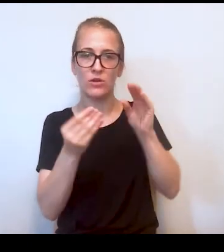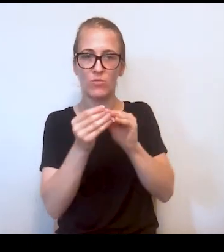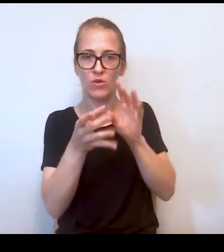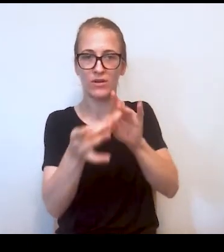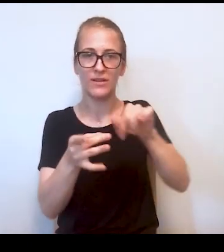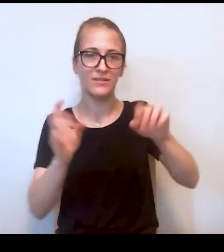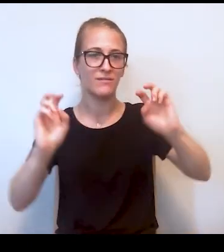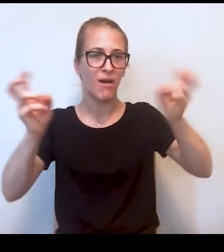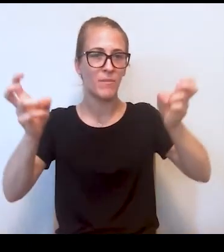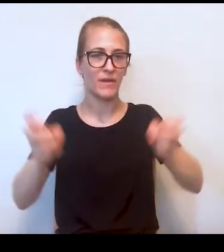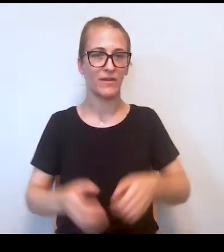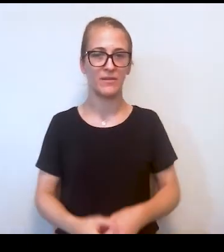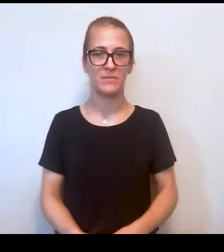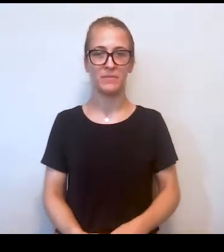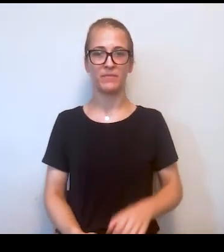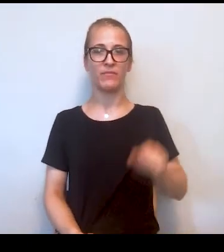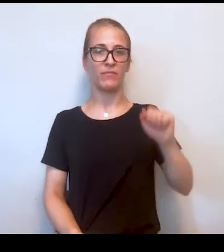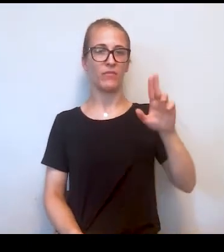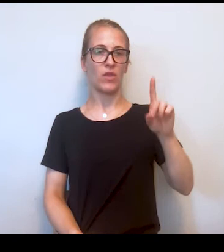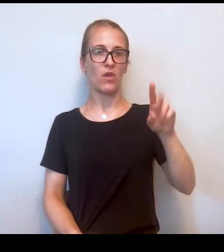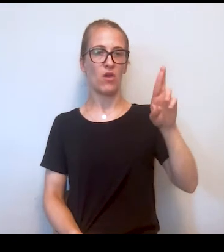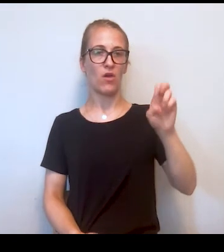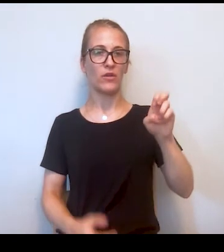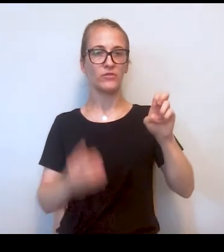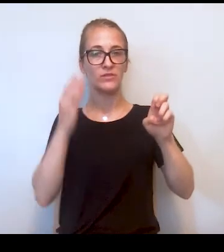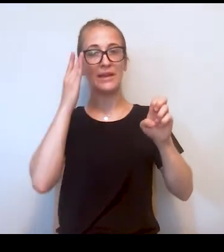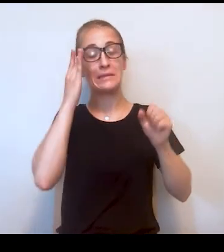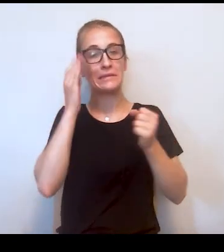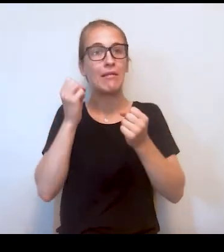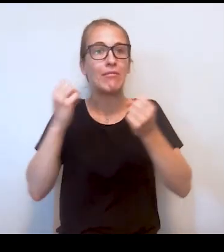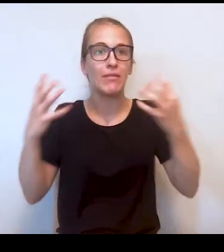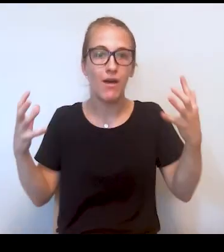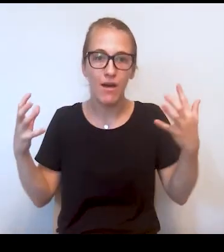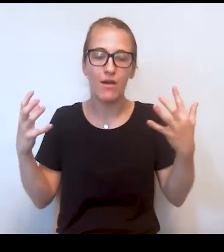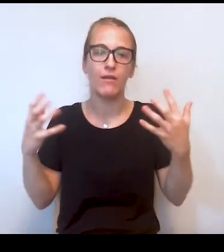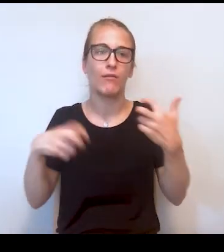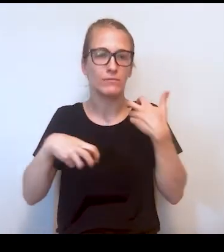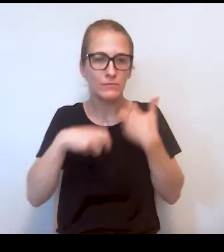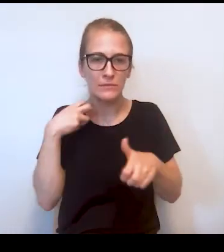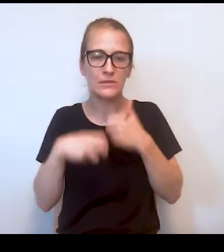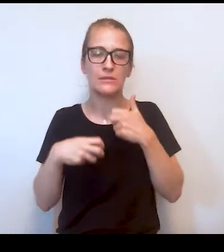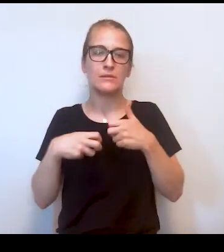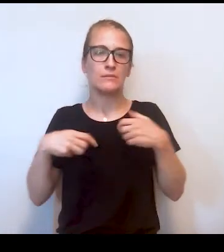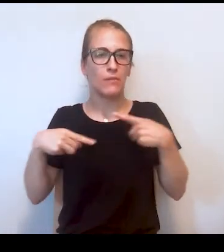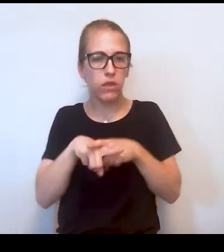[L] A lotta conundrums. We are up against such a powerful establishment